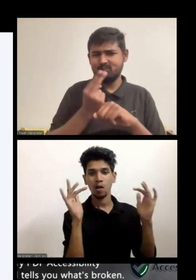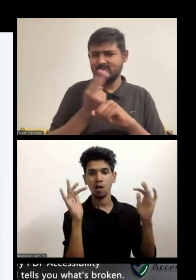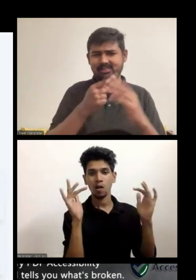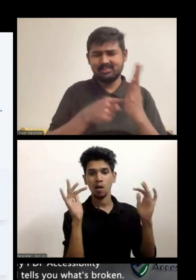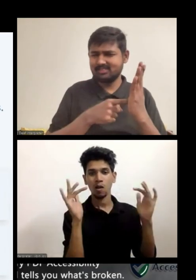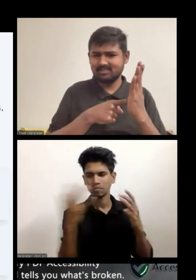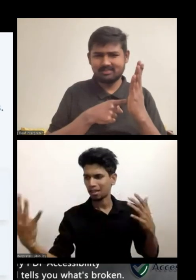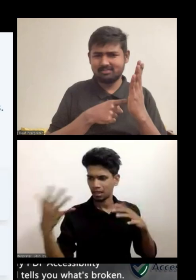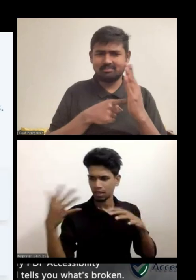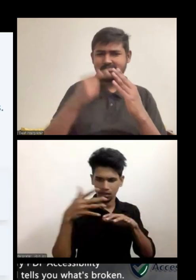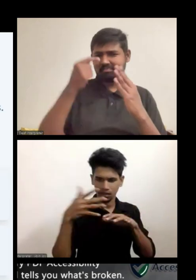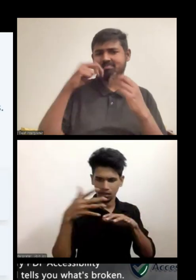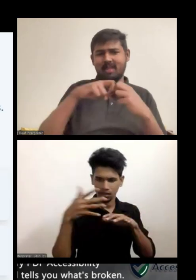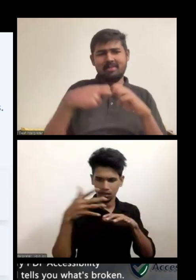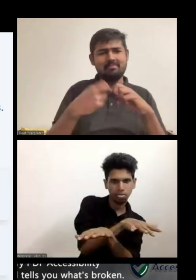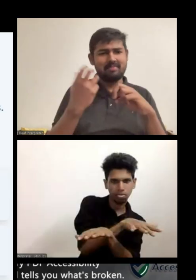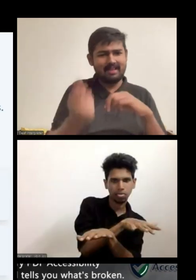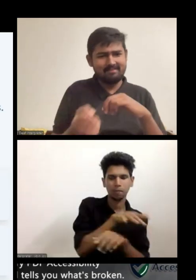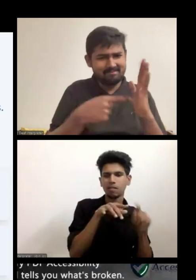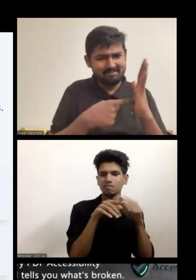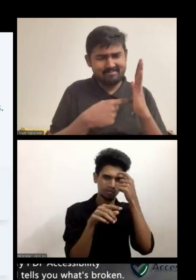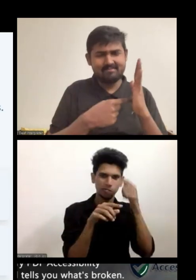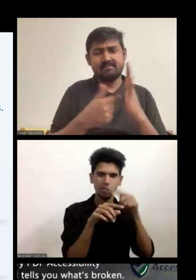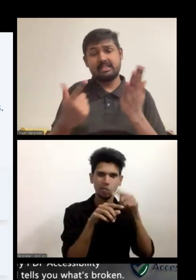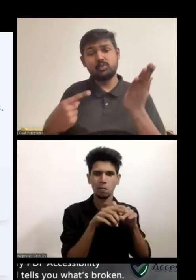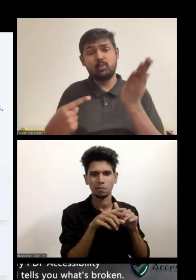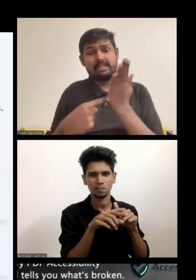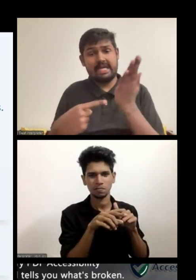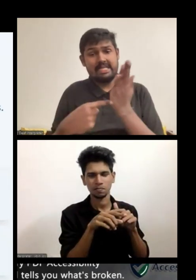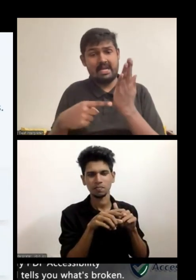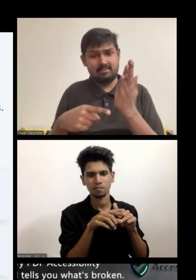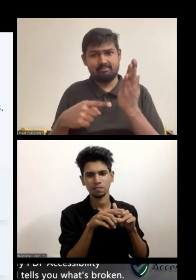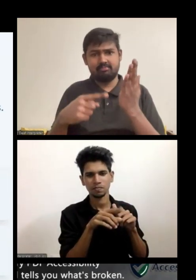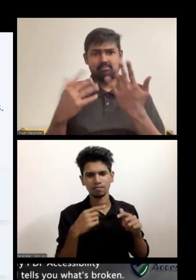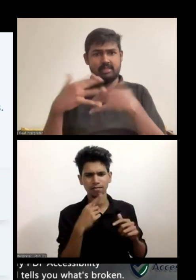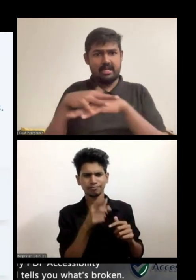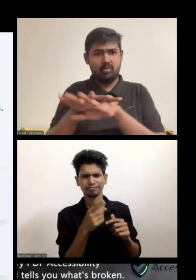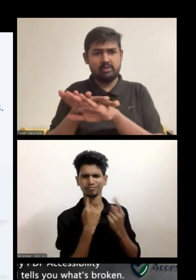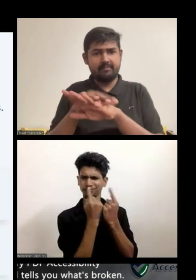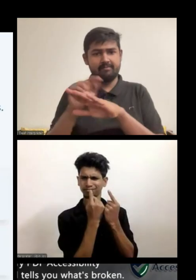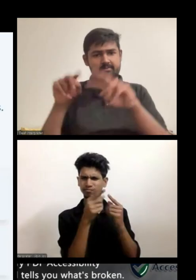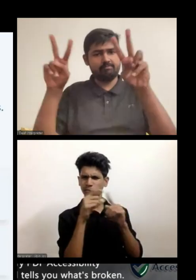One more thing what I found while doing testing of these documents, there is a language gap, making